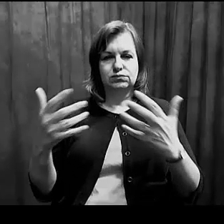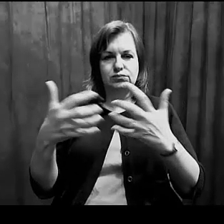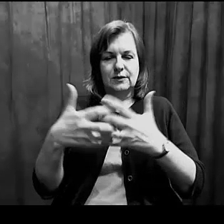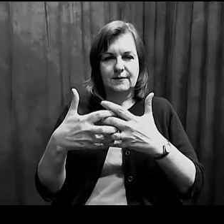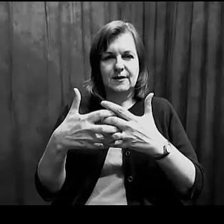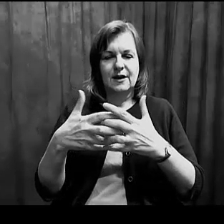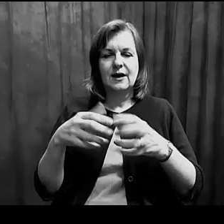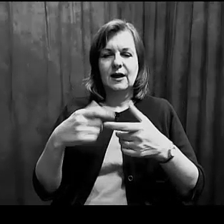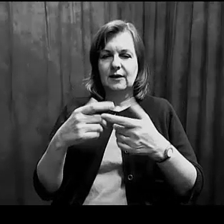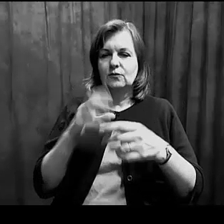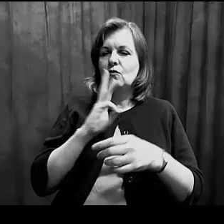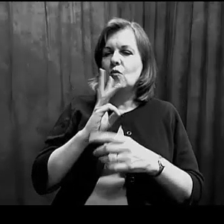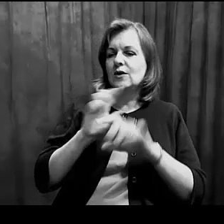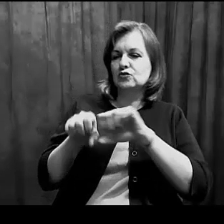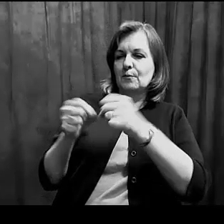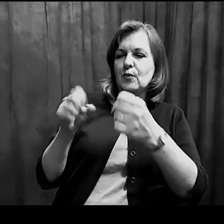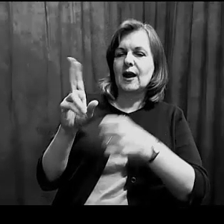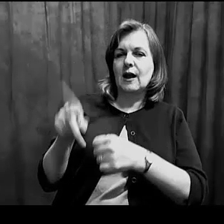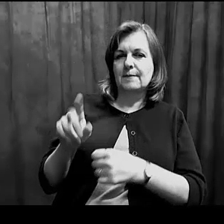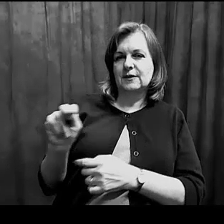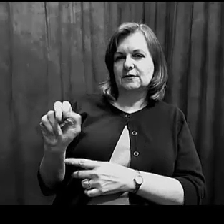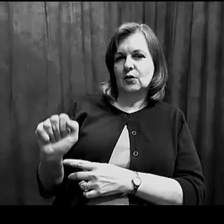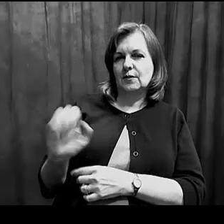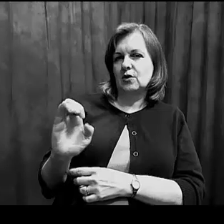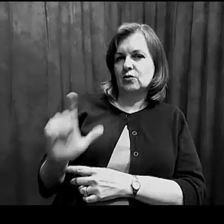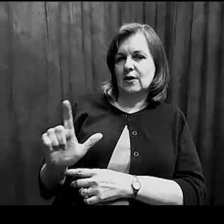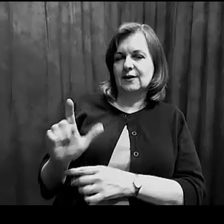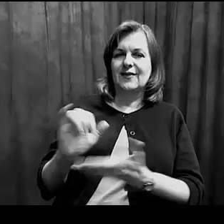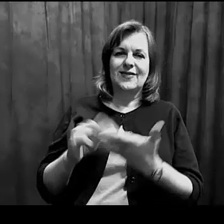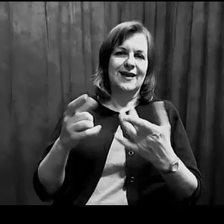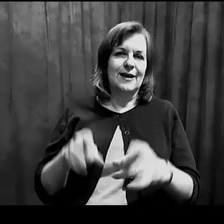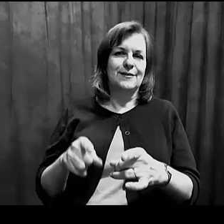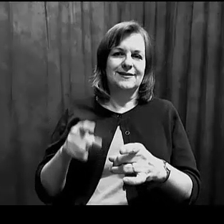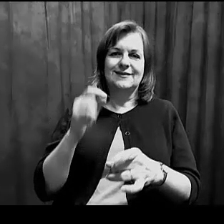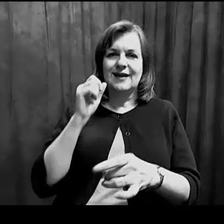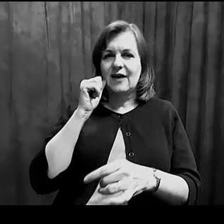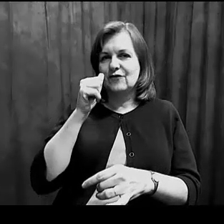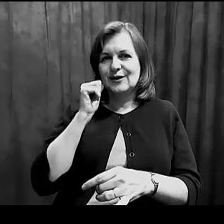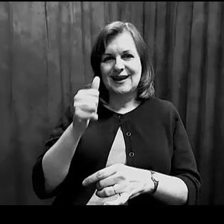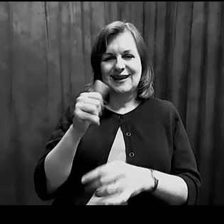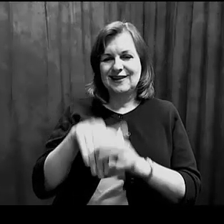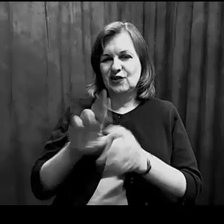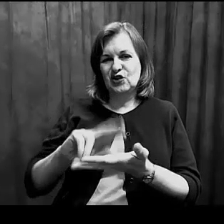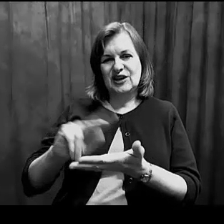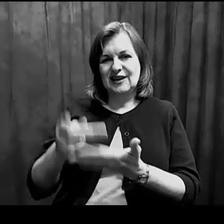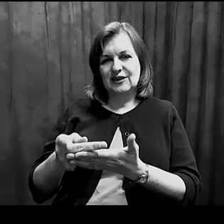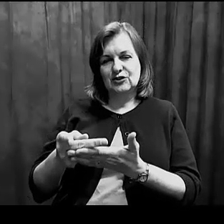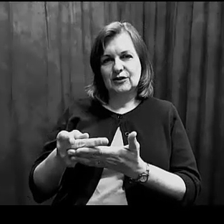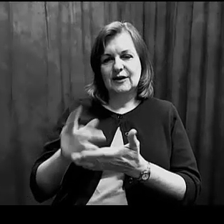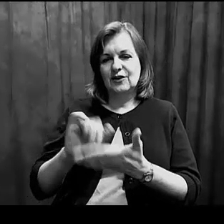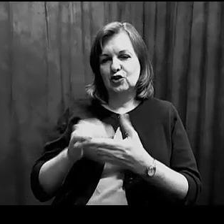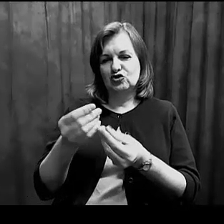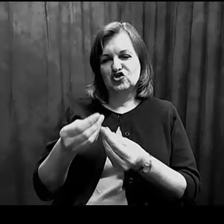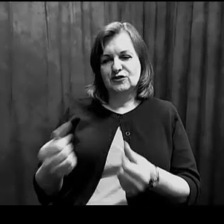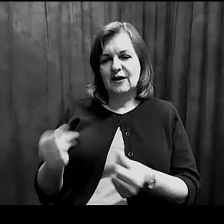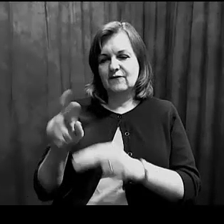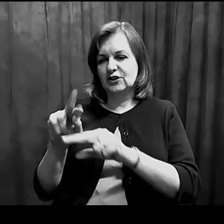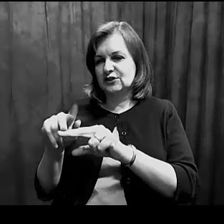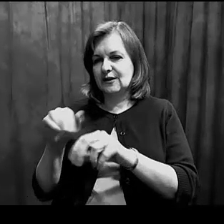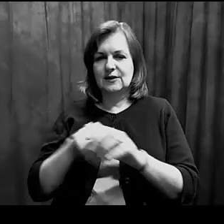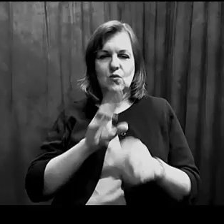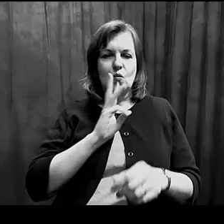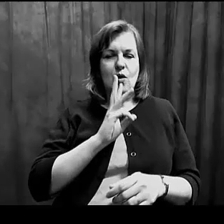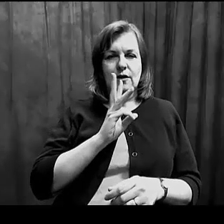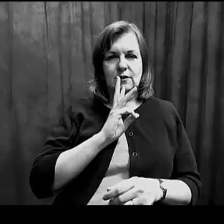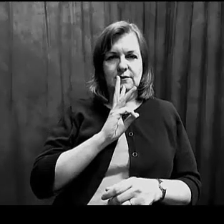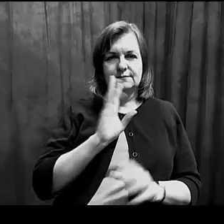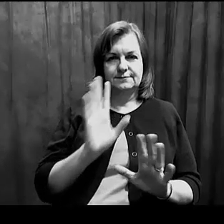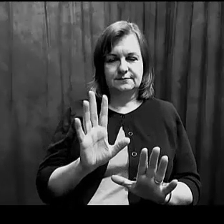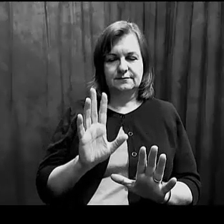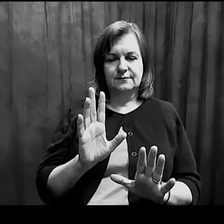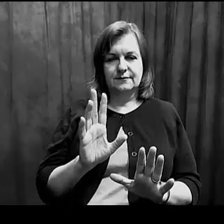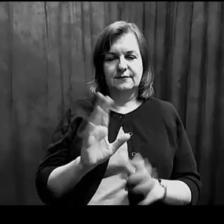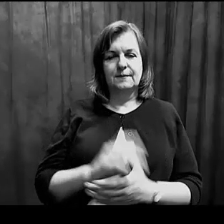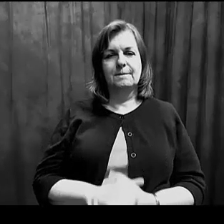water is moving in here trying to break up sodium chloride we see this all the time you do this in your kitchen it's not violating any